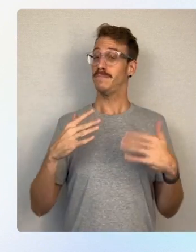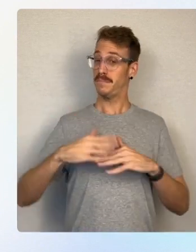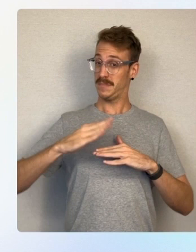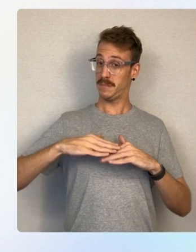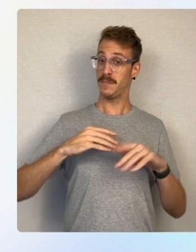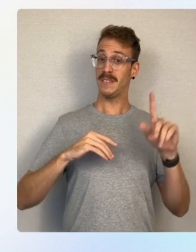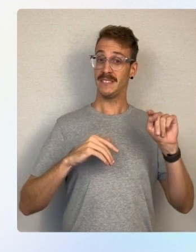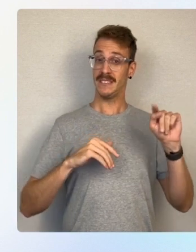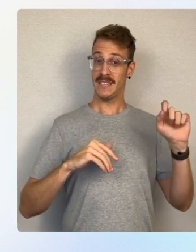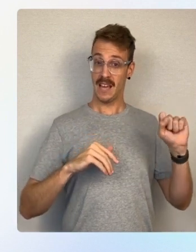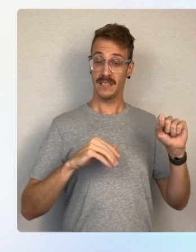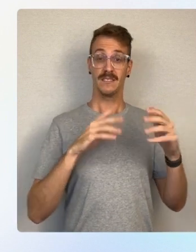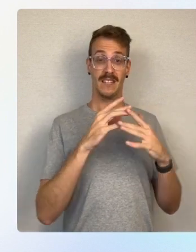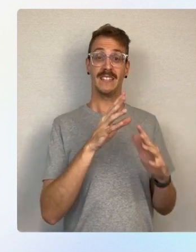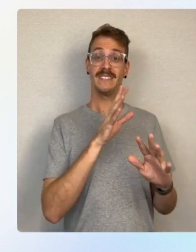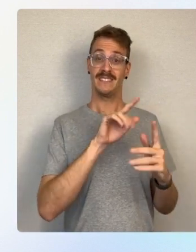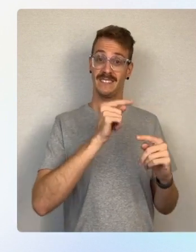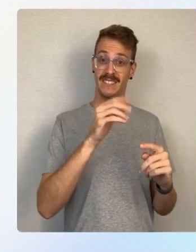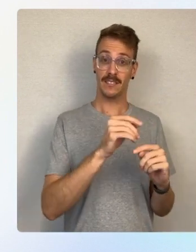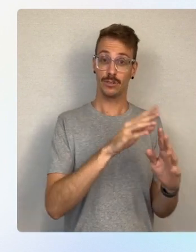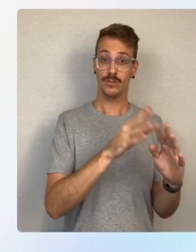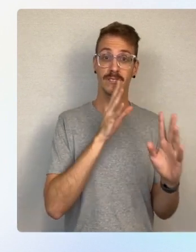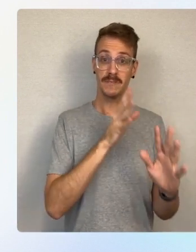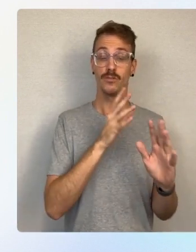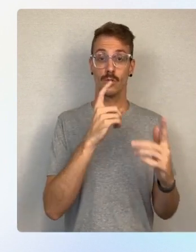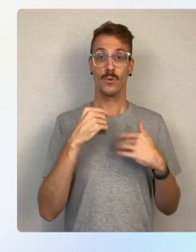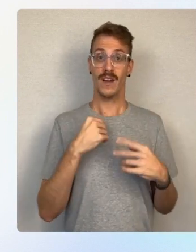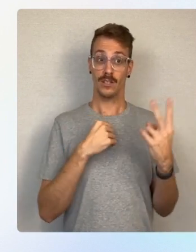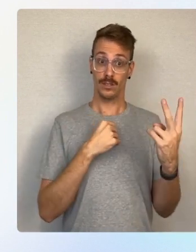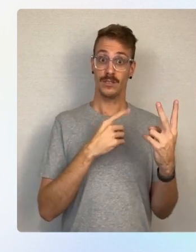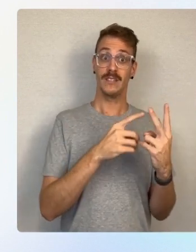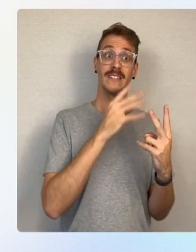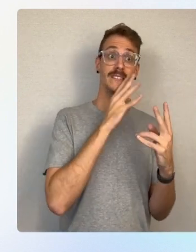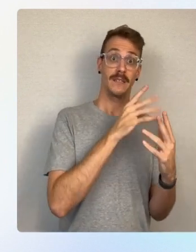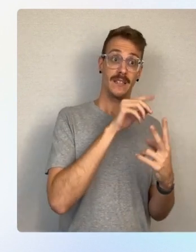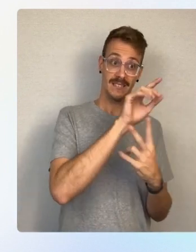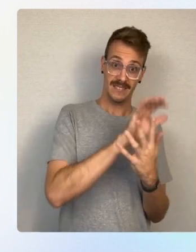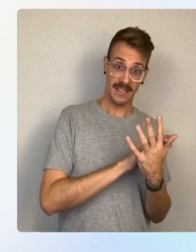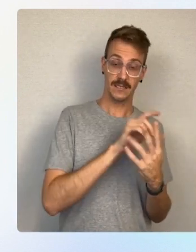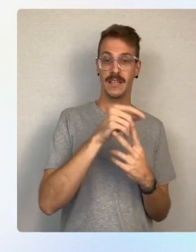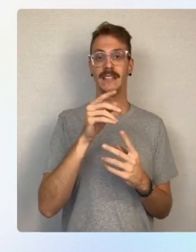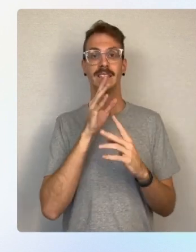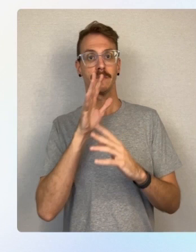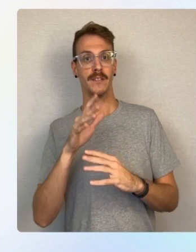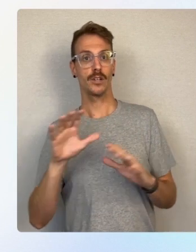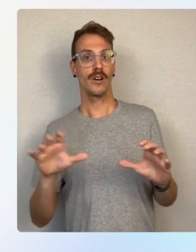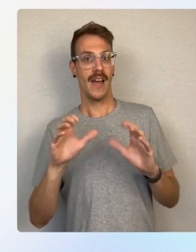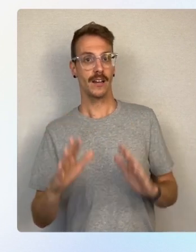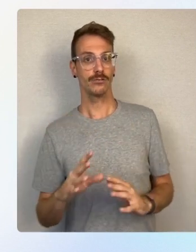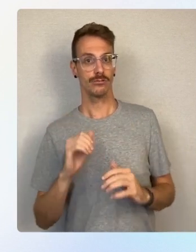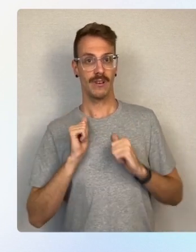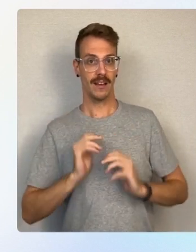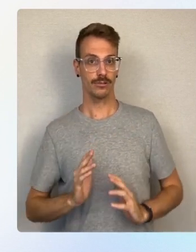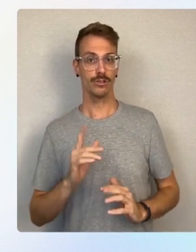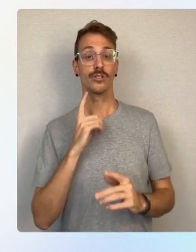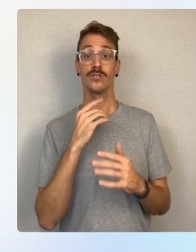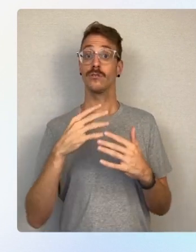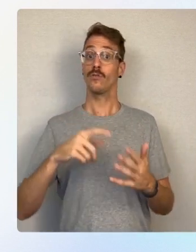Minimally, Text-to-Speech requires two pieces of data and a TTS Speaker actor to function. The required data assets